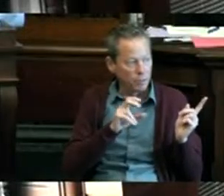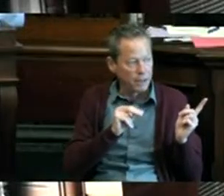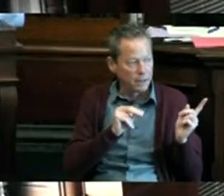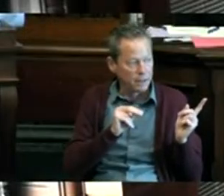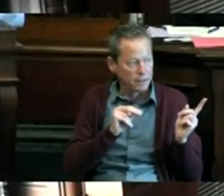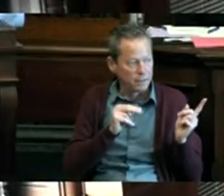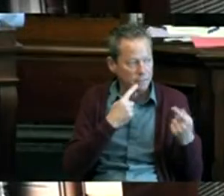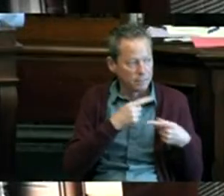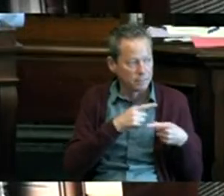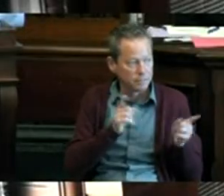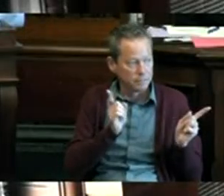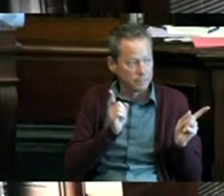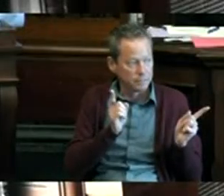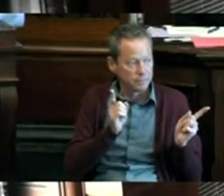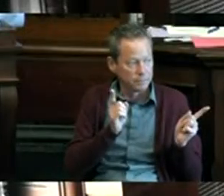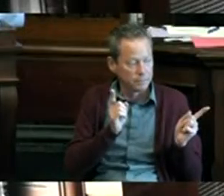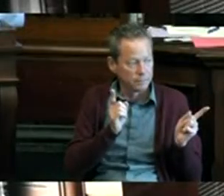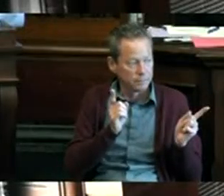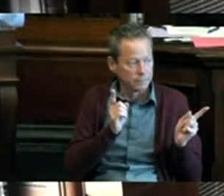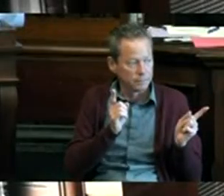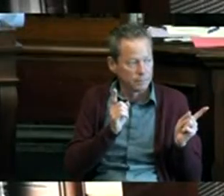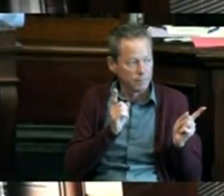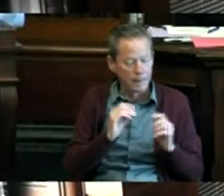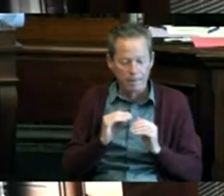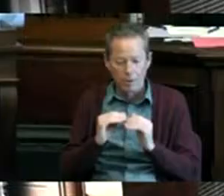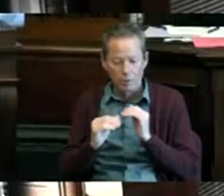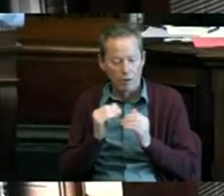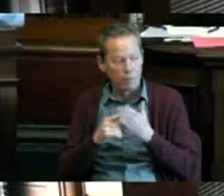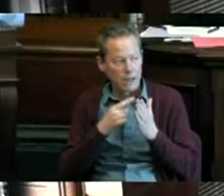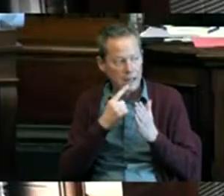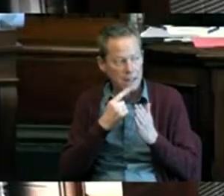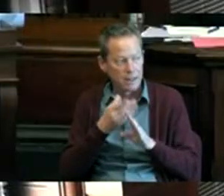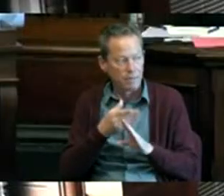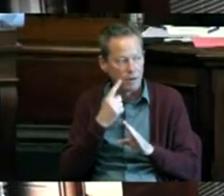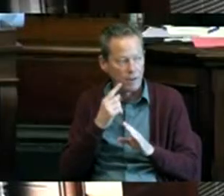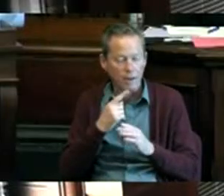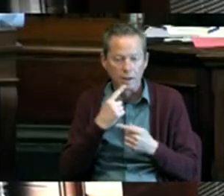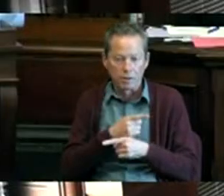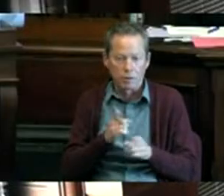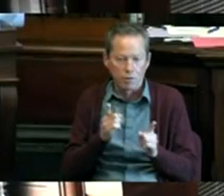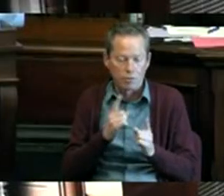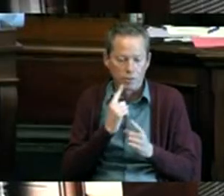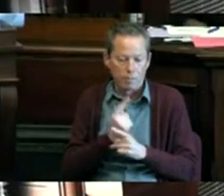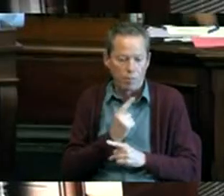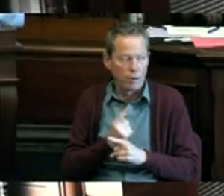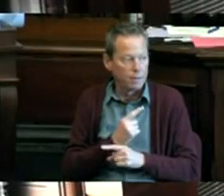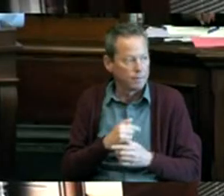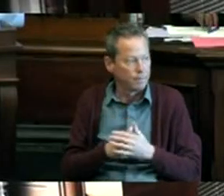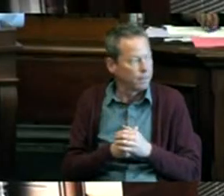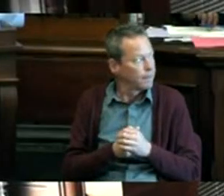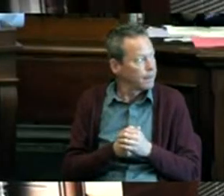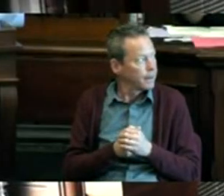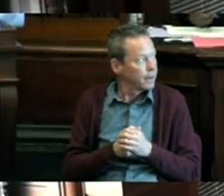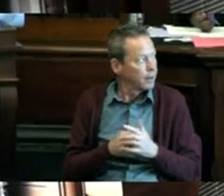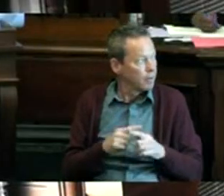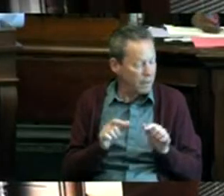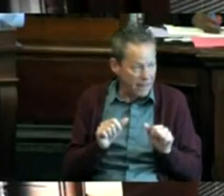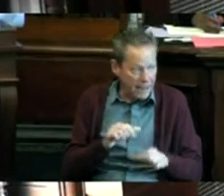and Councilmember Lupien for this matter? Yeah, let me